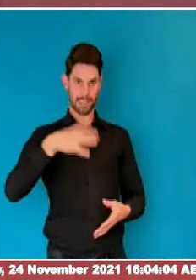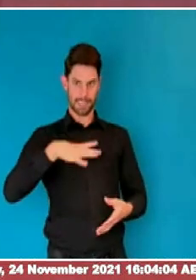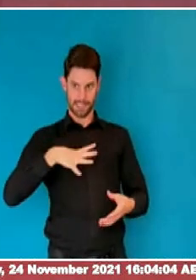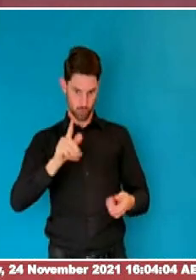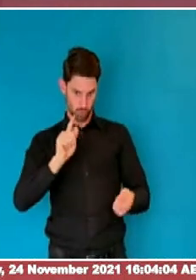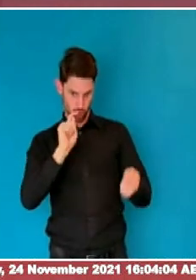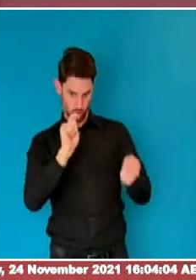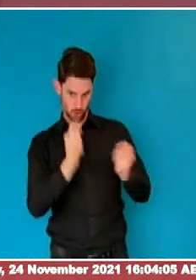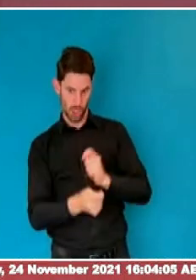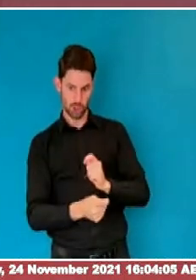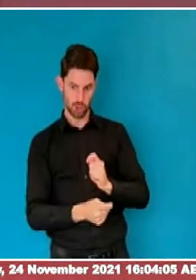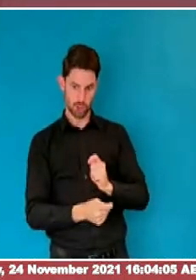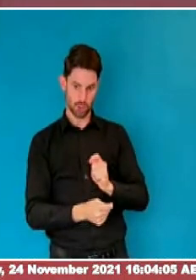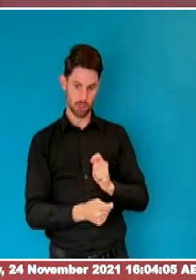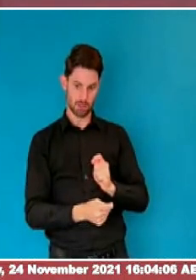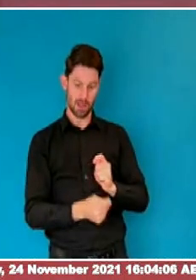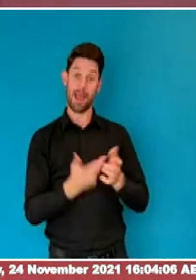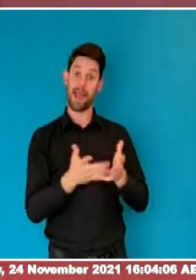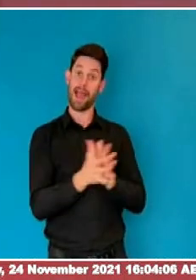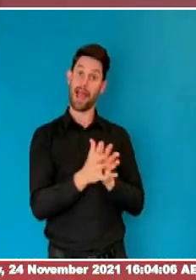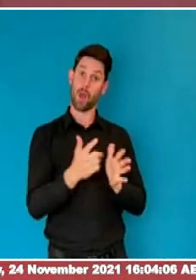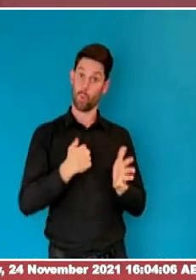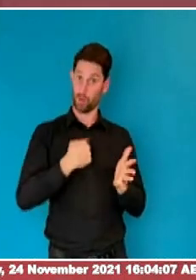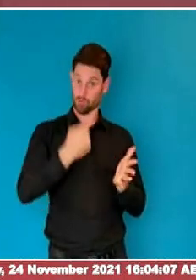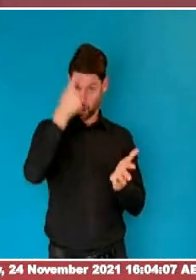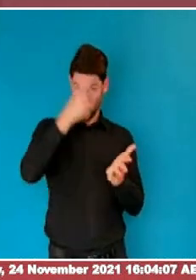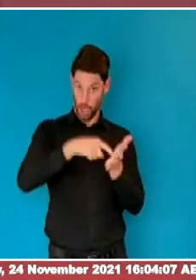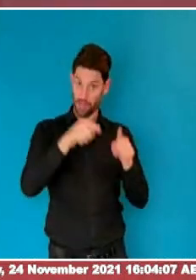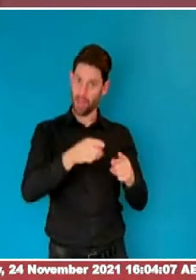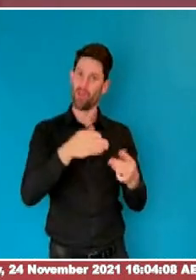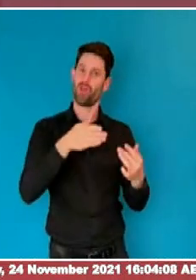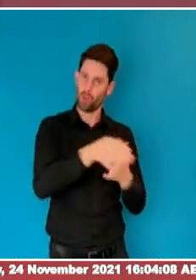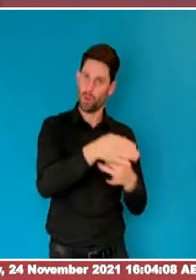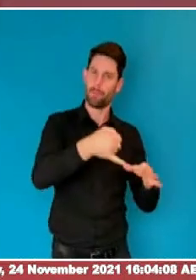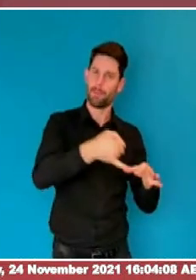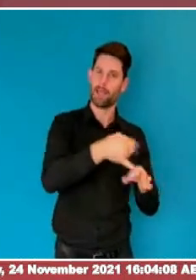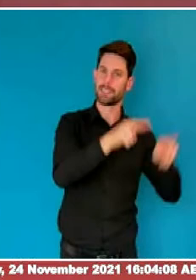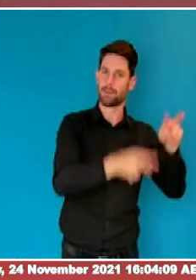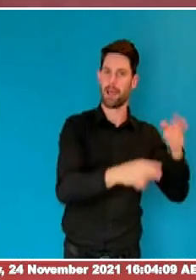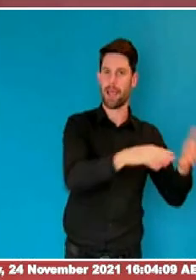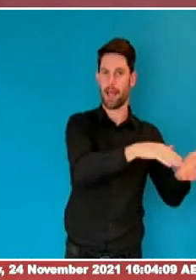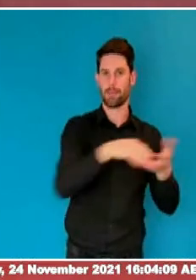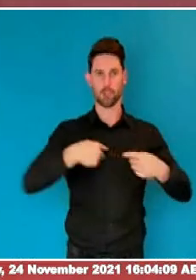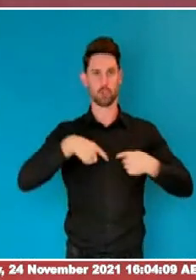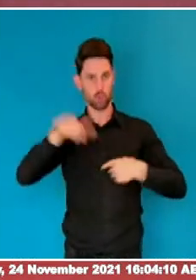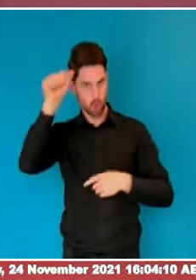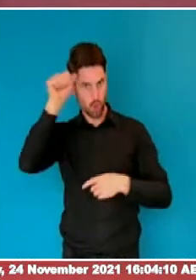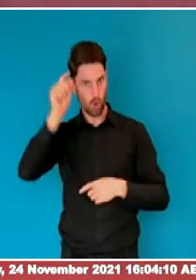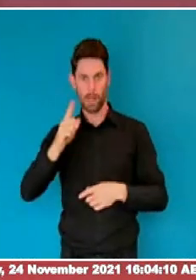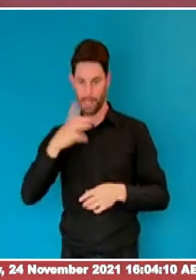into our workplace and injure themselves and then we are talking about rehabilitating